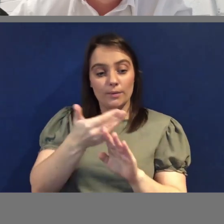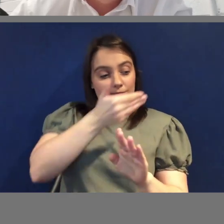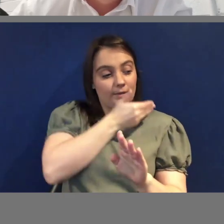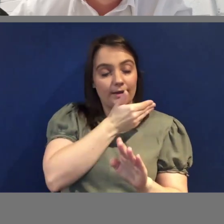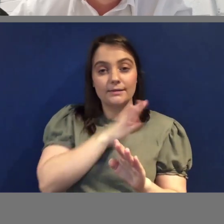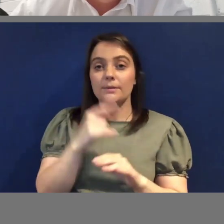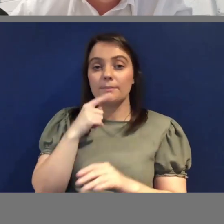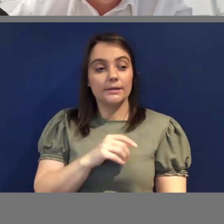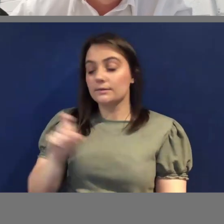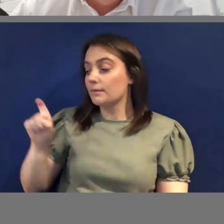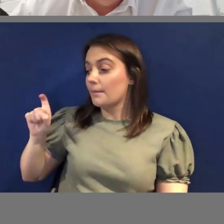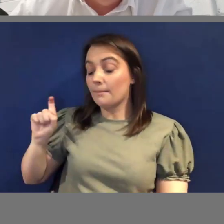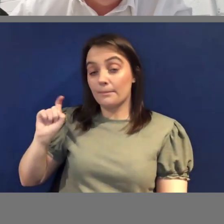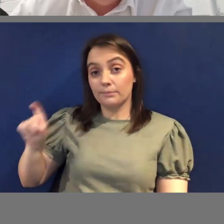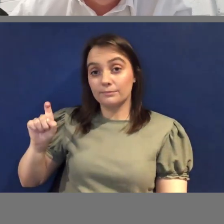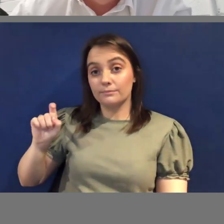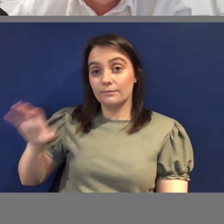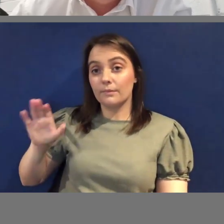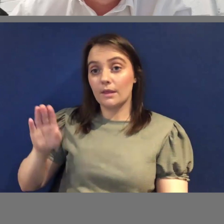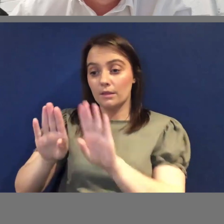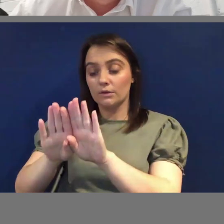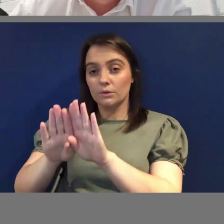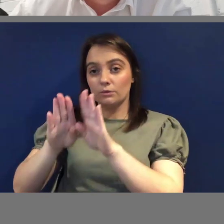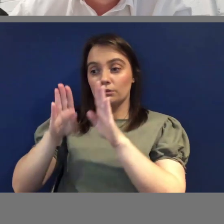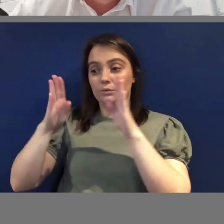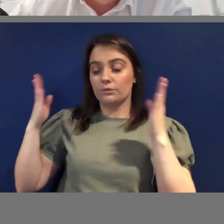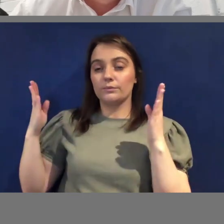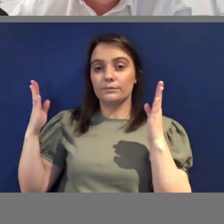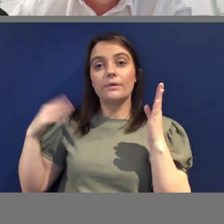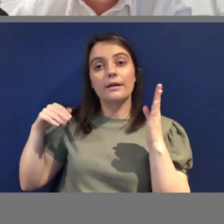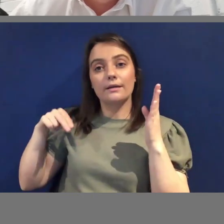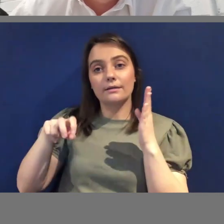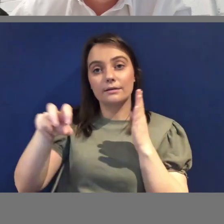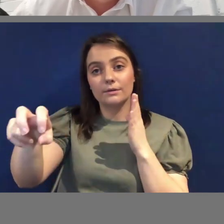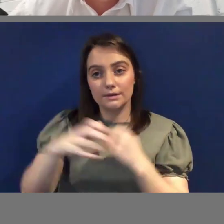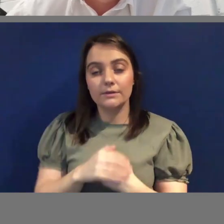push the button that the doors will be fully open by the time they reach the doors and so on that's